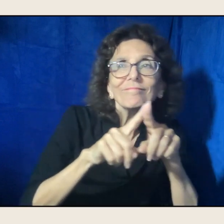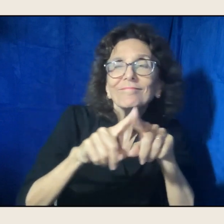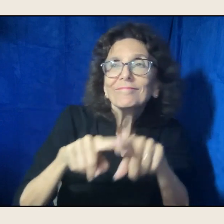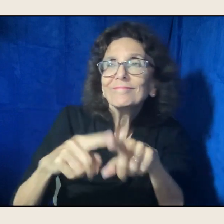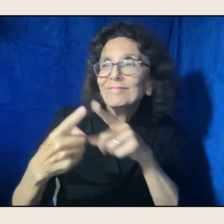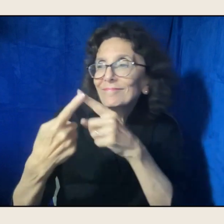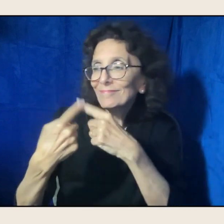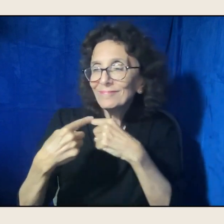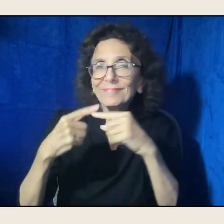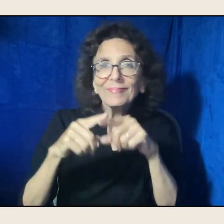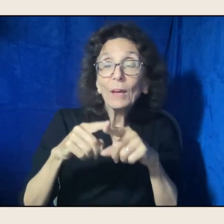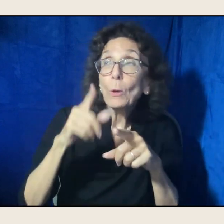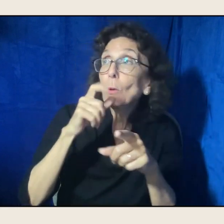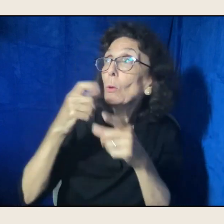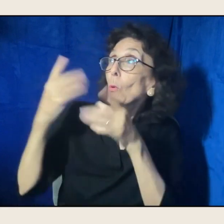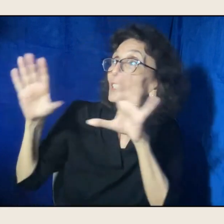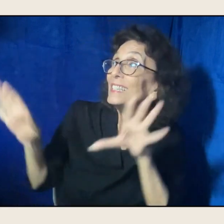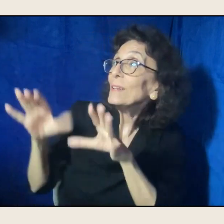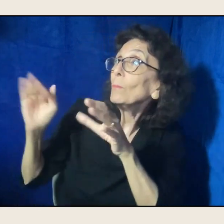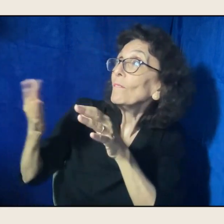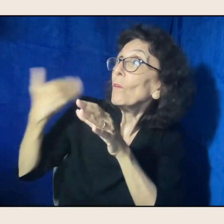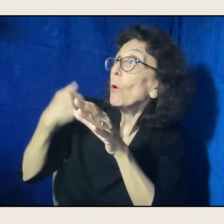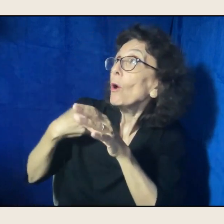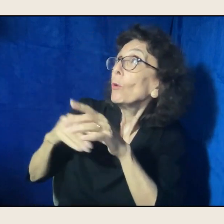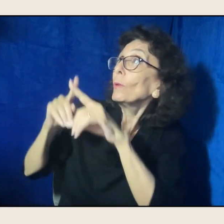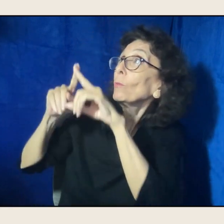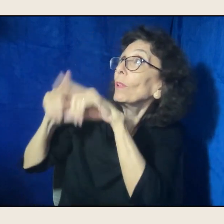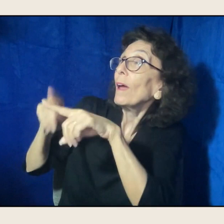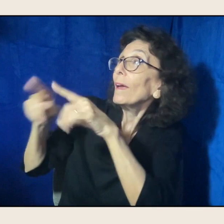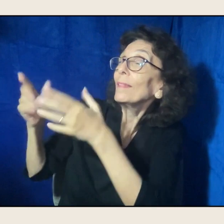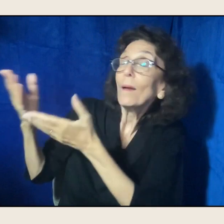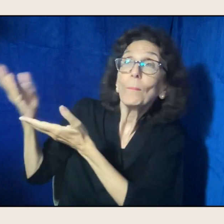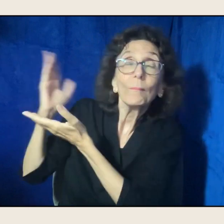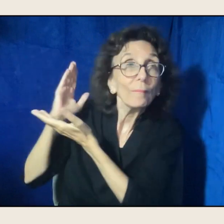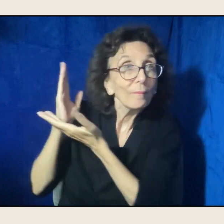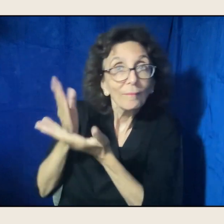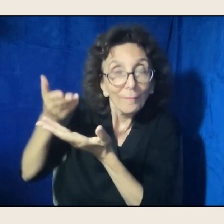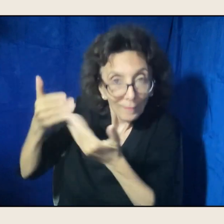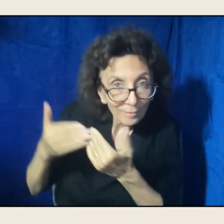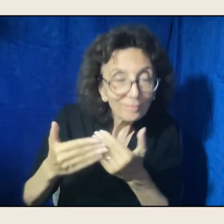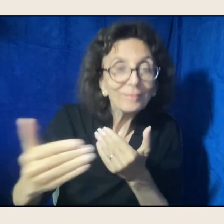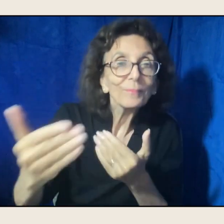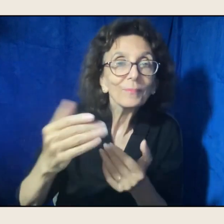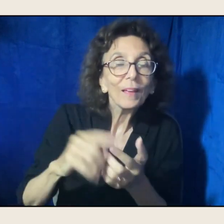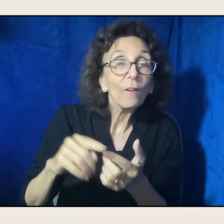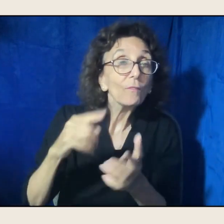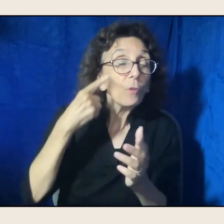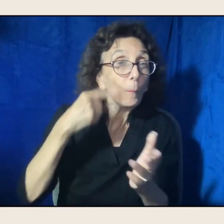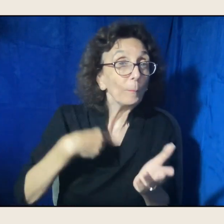And so for me, whether it's Audre Lorde and her ideas of pleasure and power,